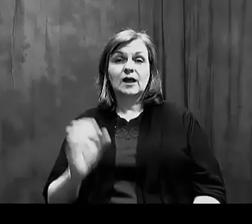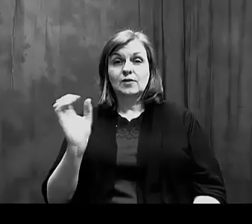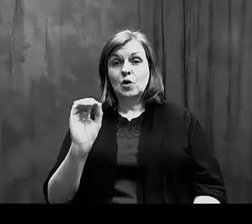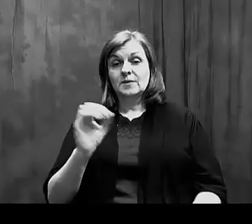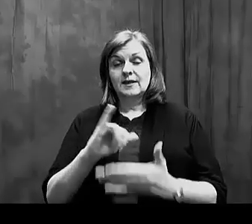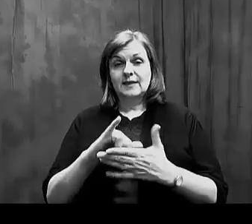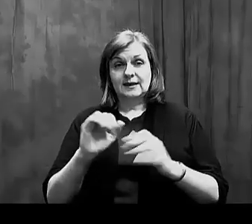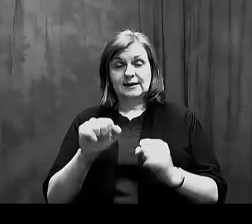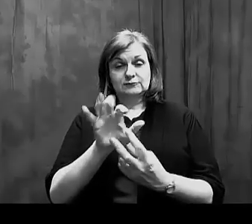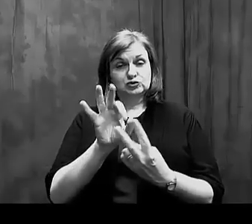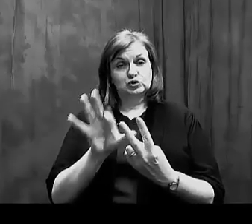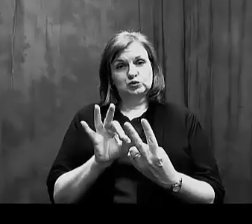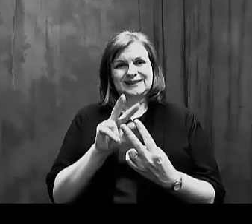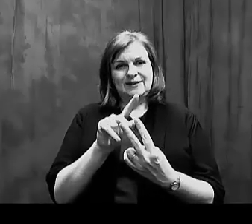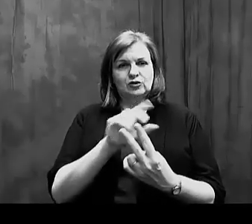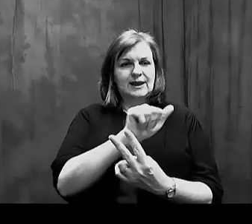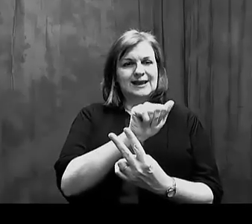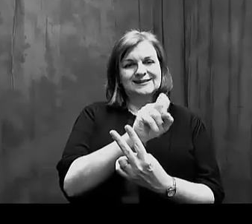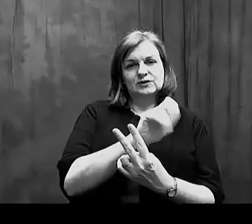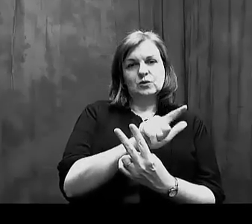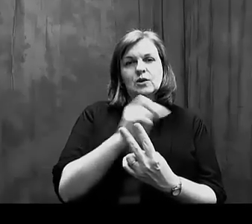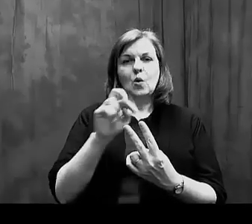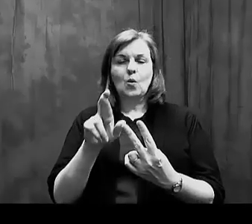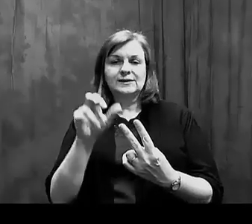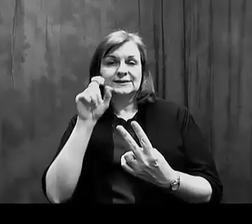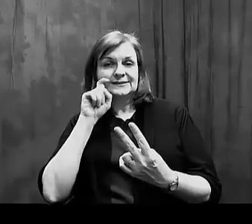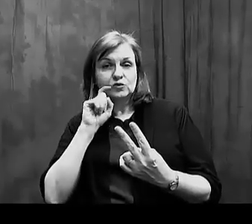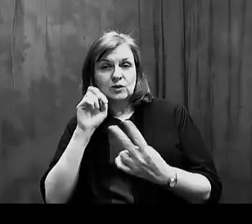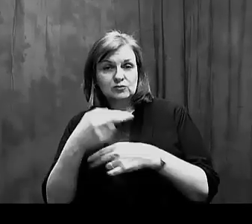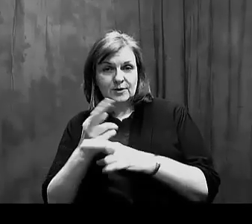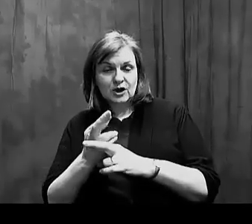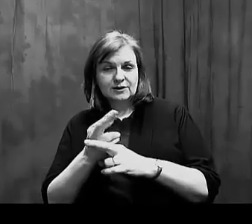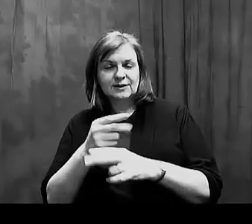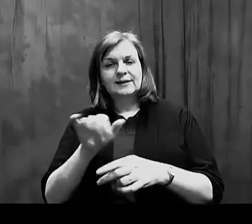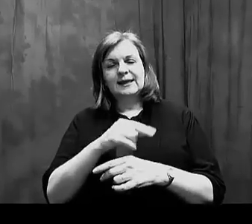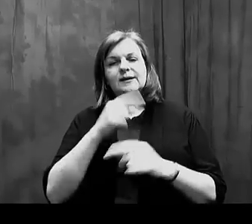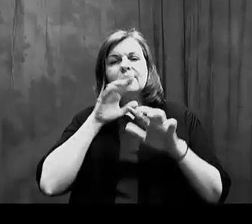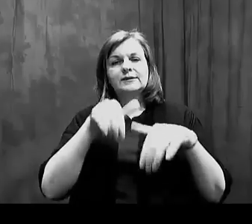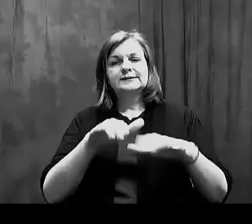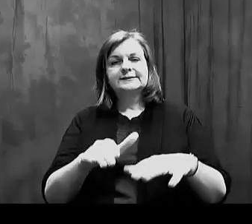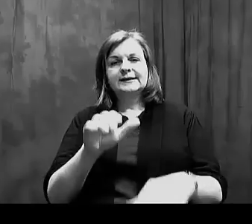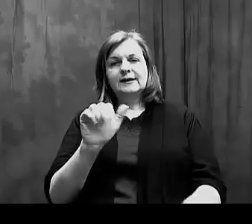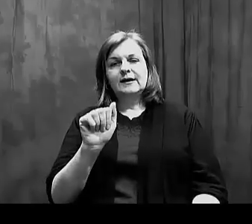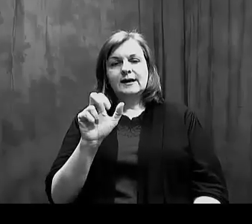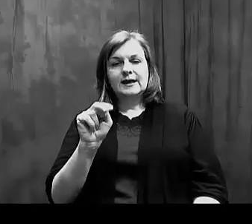contribute to that 2n we just previously discussed -- so we're getting 1n